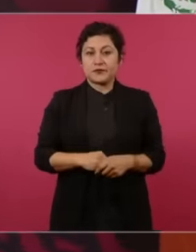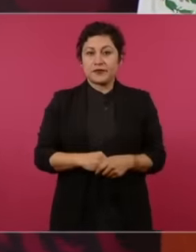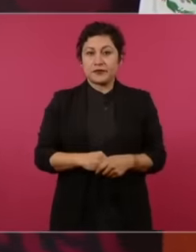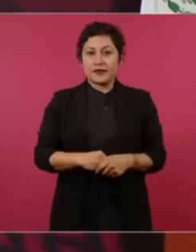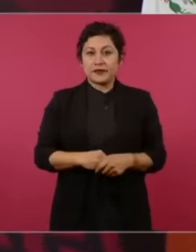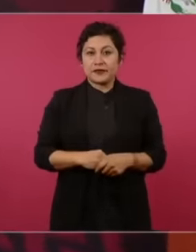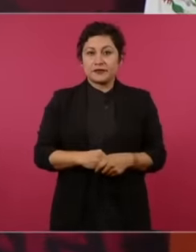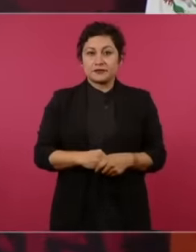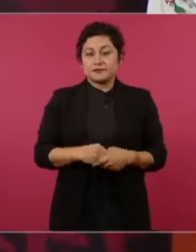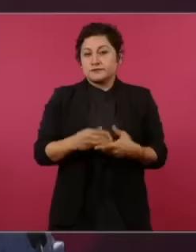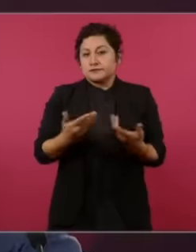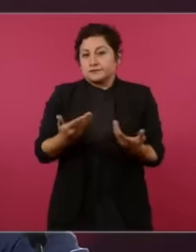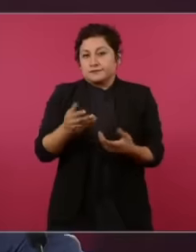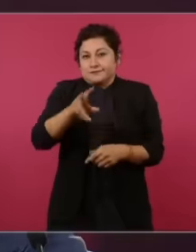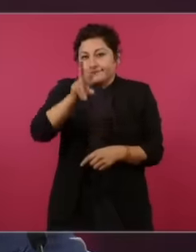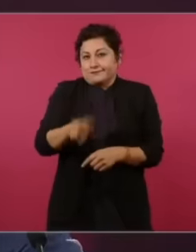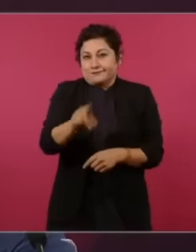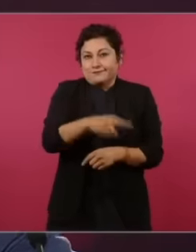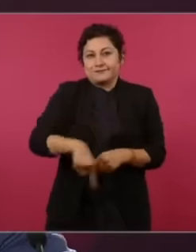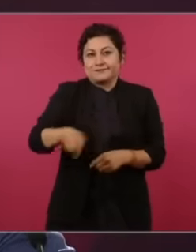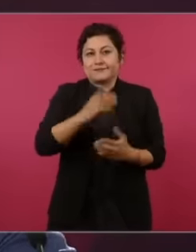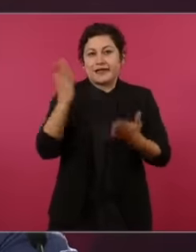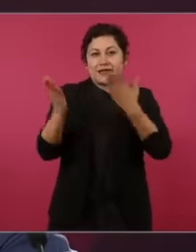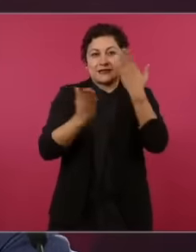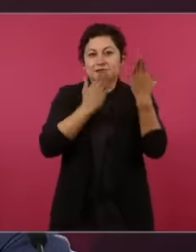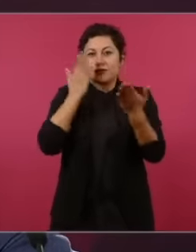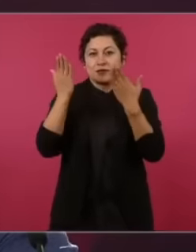freshness of